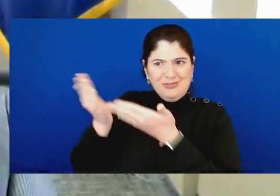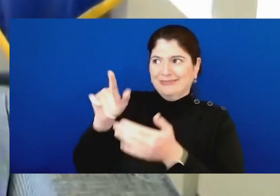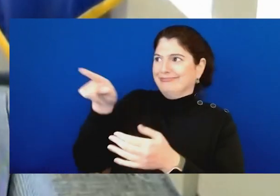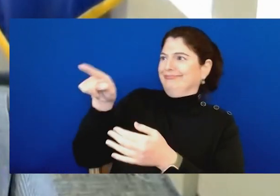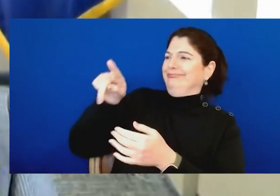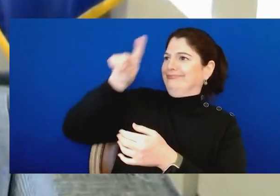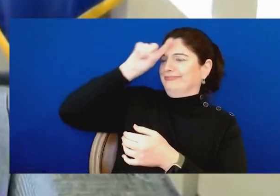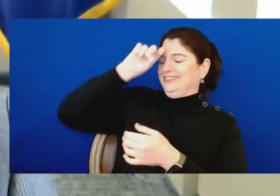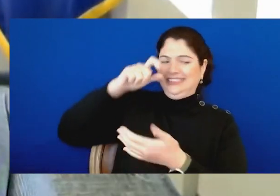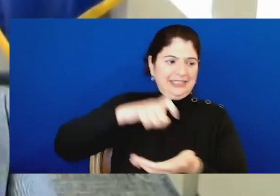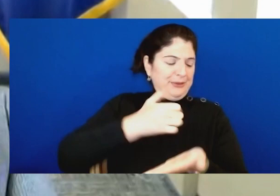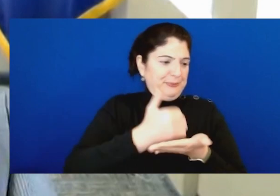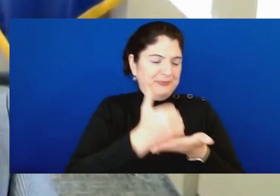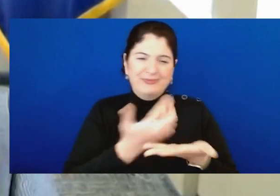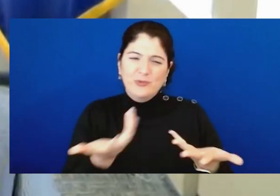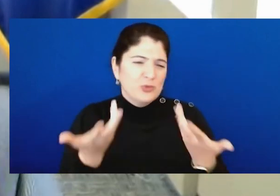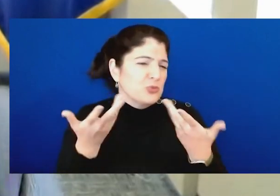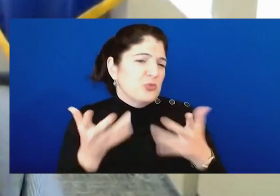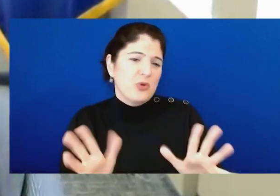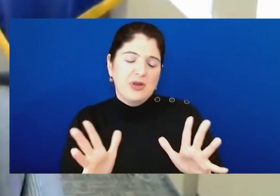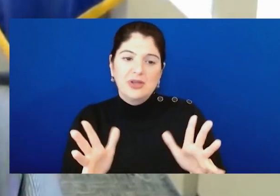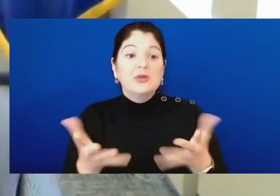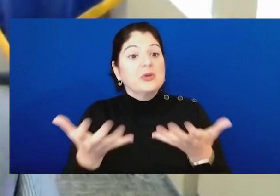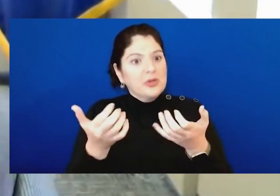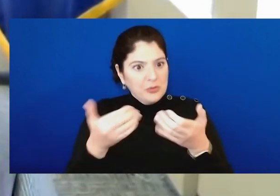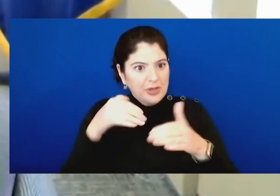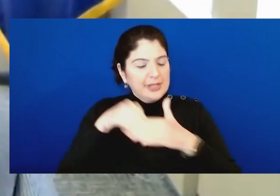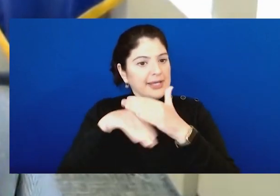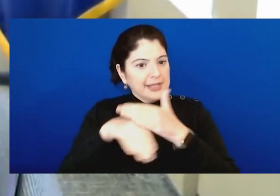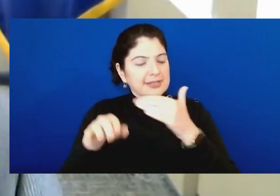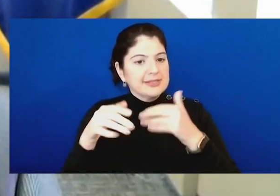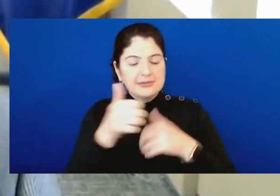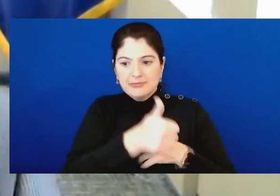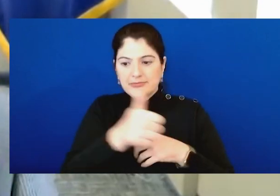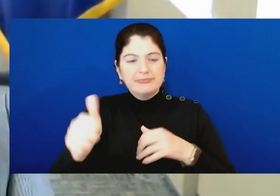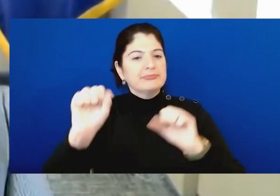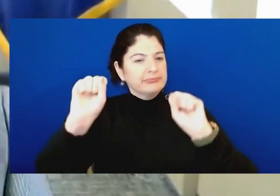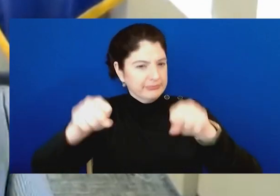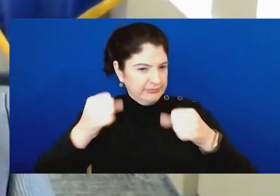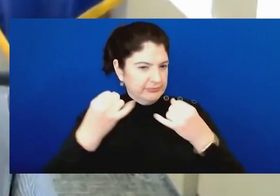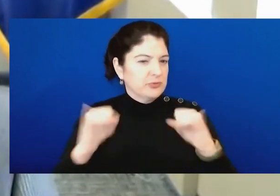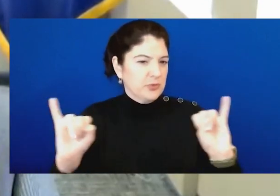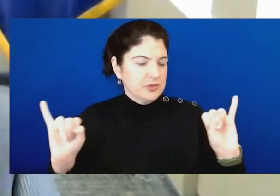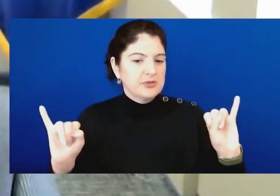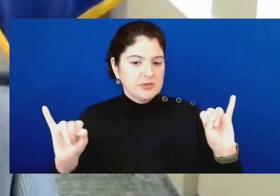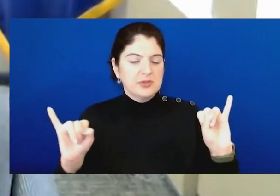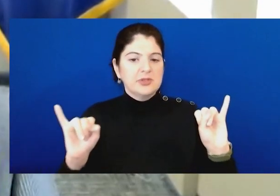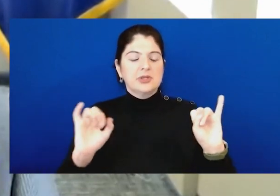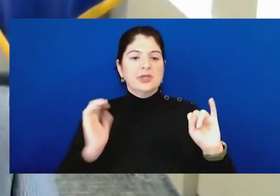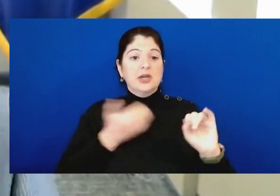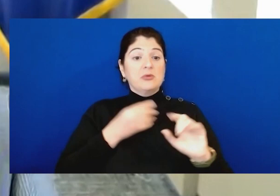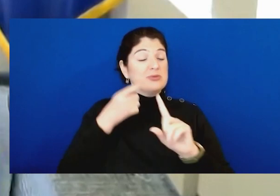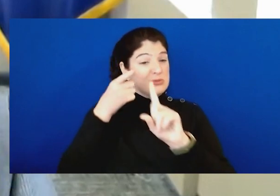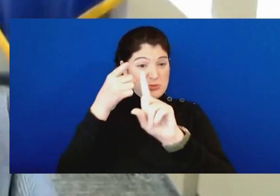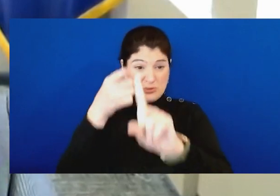and fully access the government programs available to them. In our path towards that goal, we need your input.